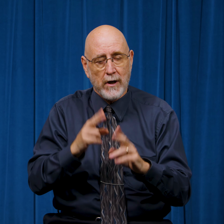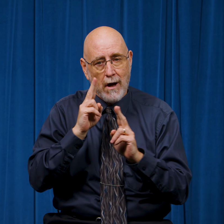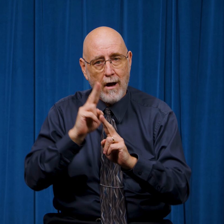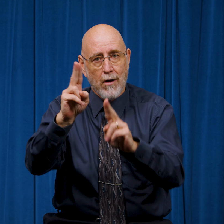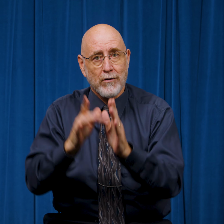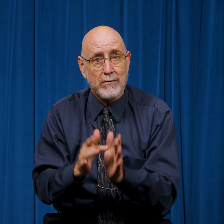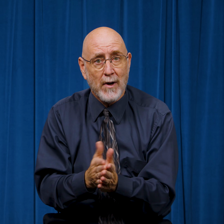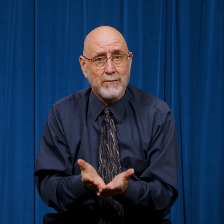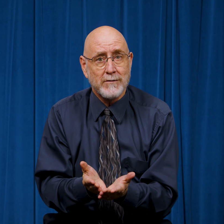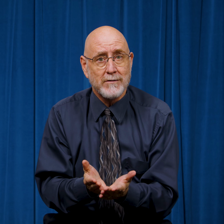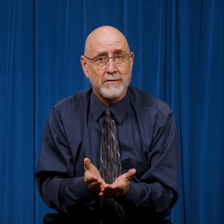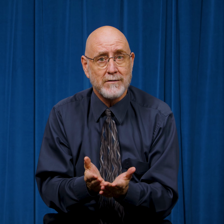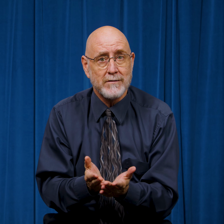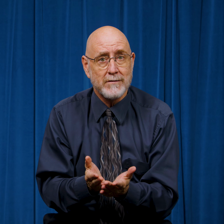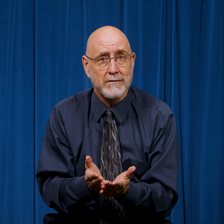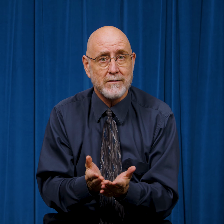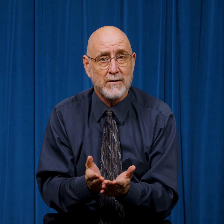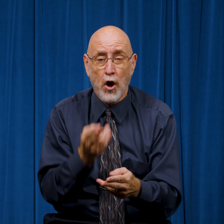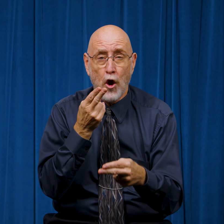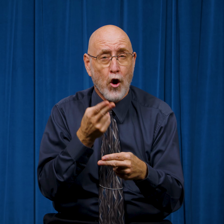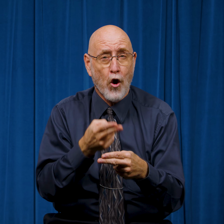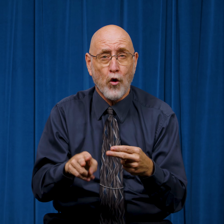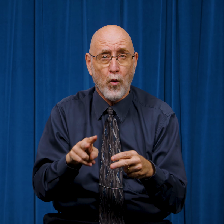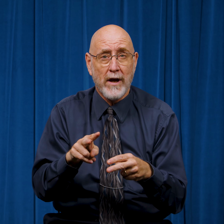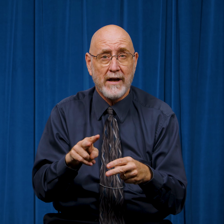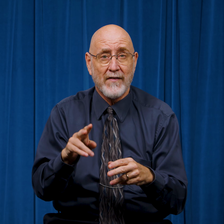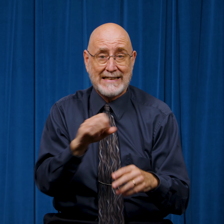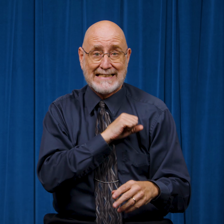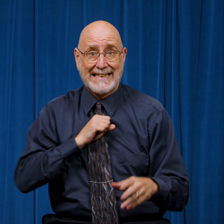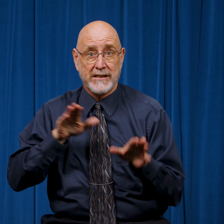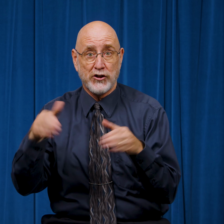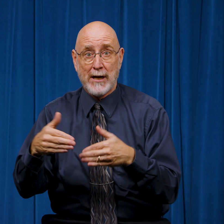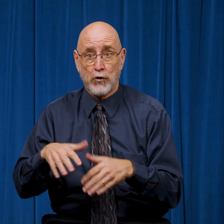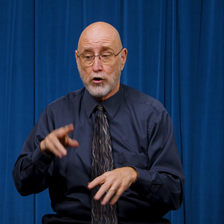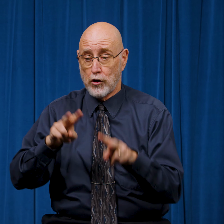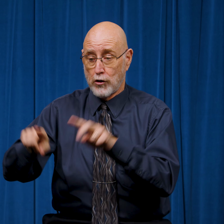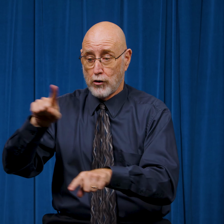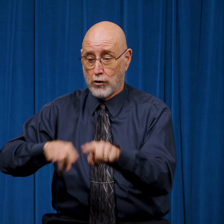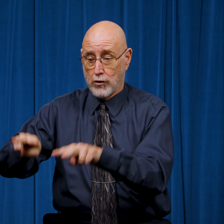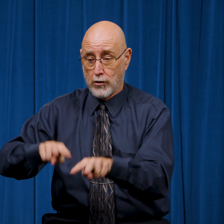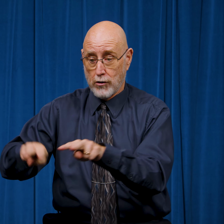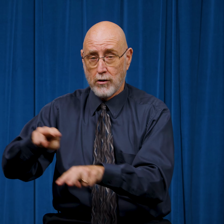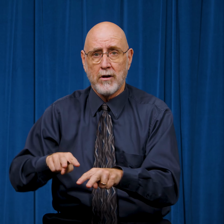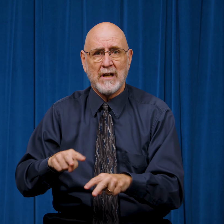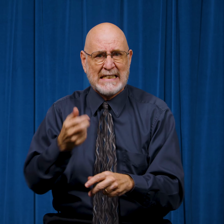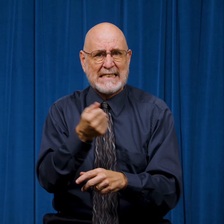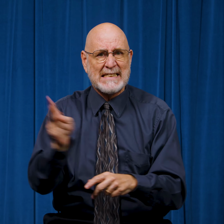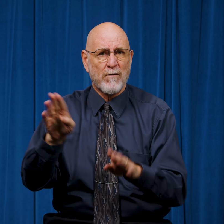If we take a quick look at the Senate Chamber, we find several engraved quotations over the various doorways.